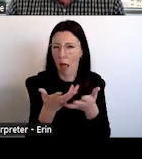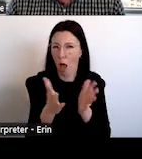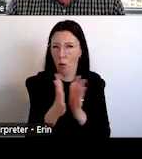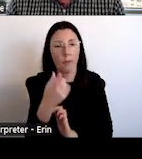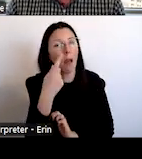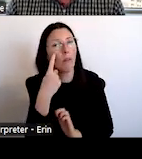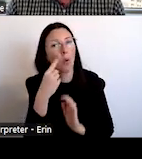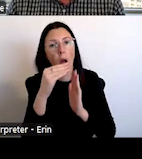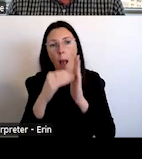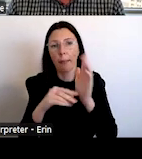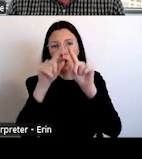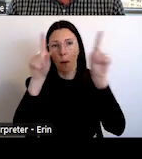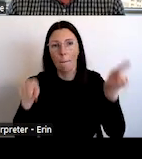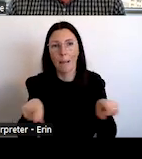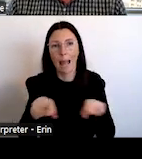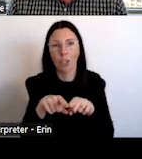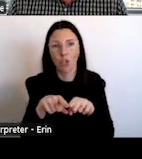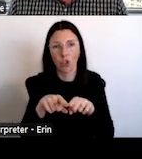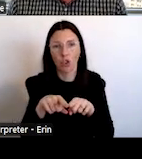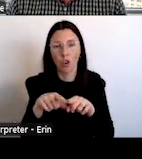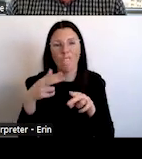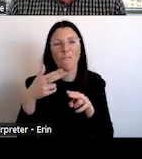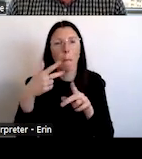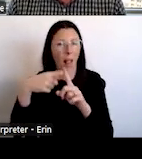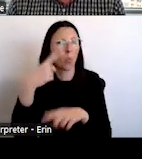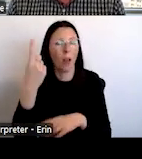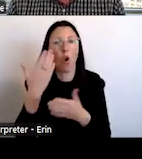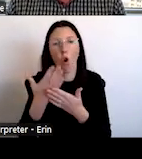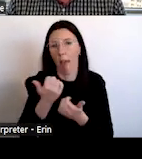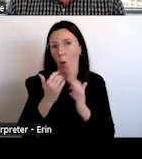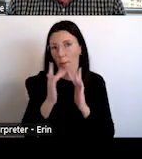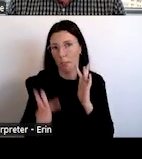the Creative Australia website. From there, you will be guided through